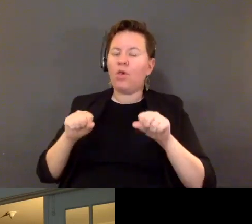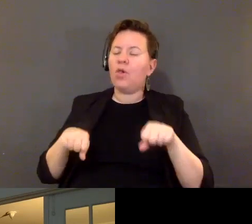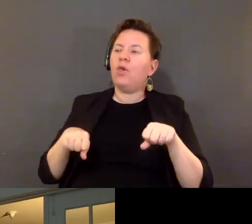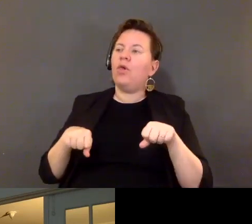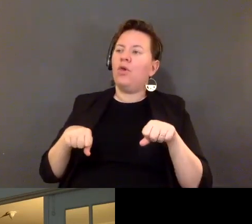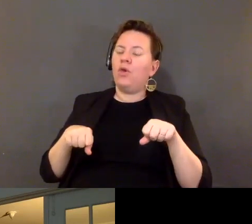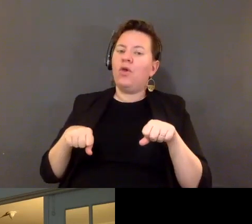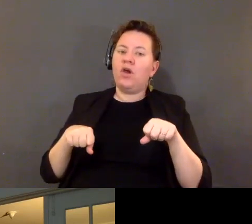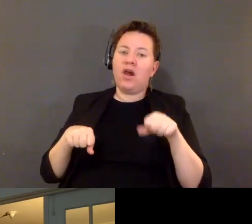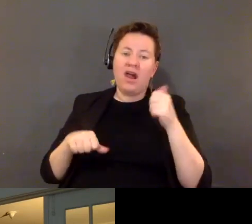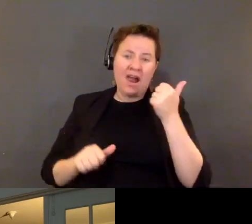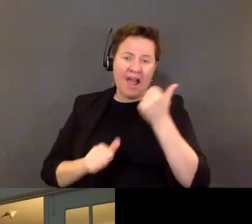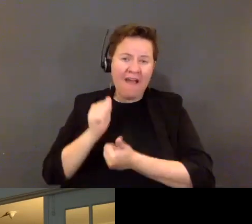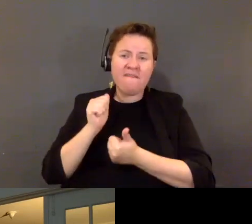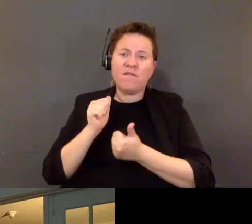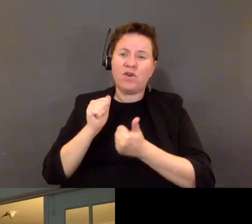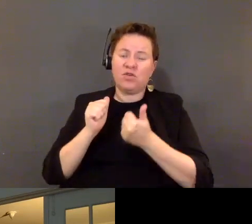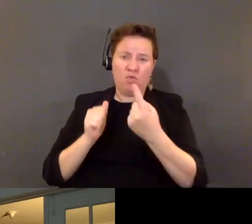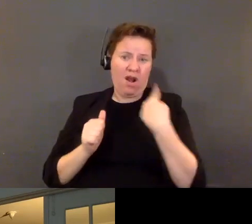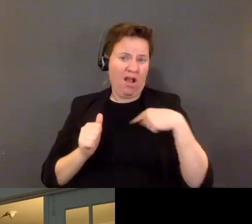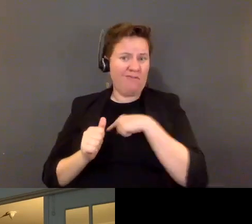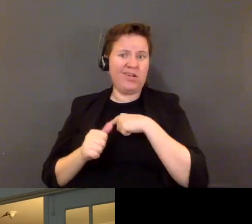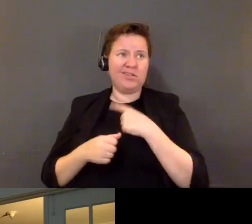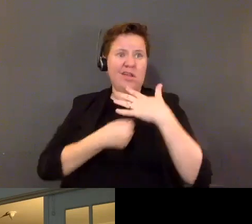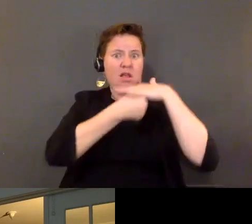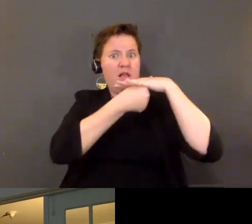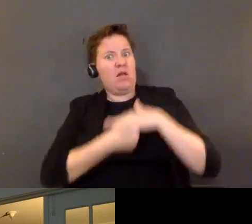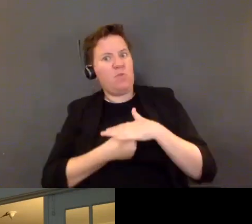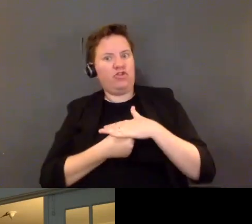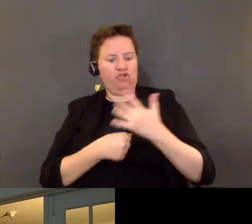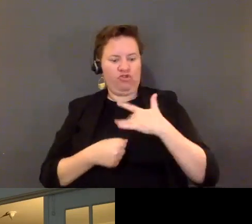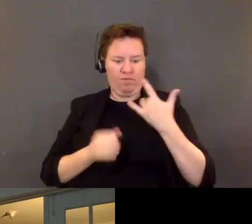every single one of us is under pressure to be something else that's what our economy is